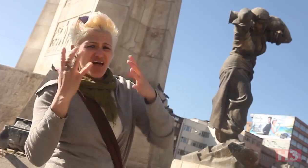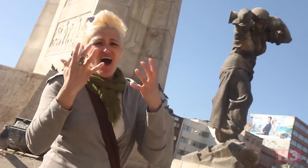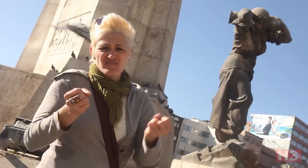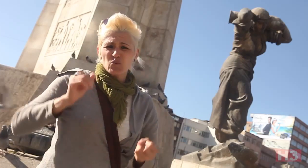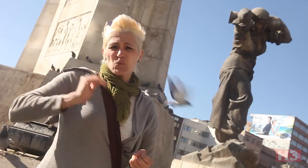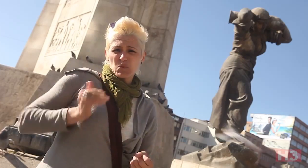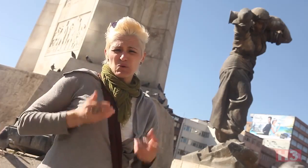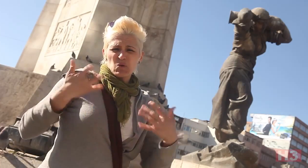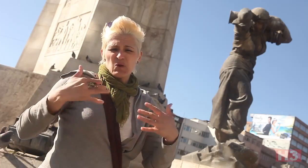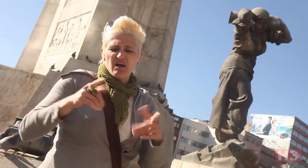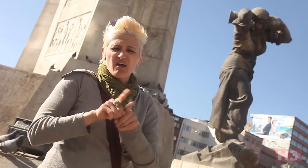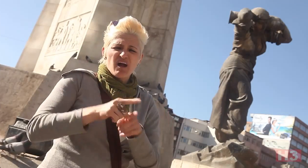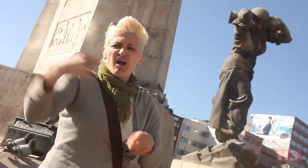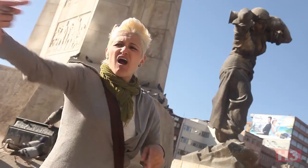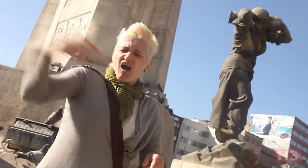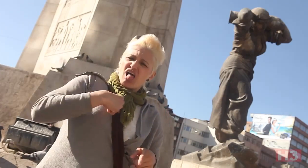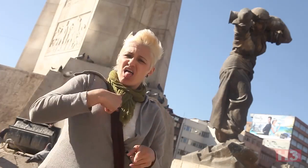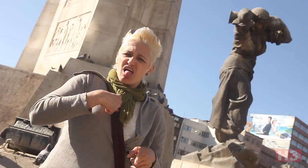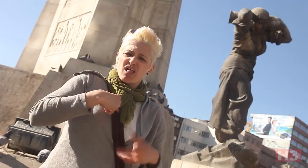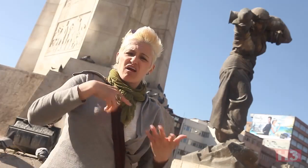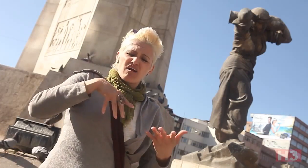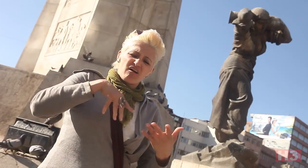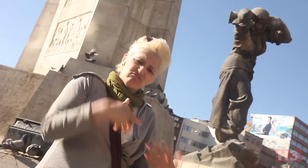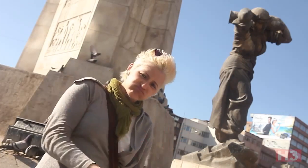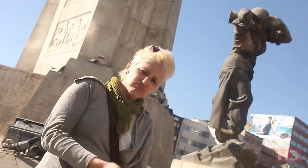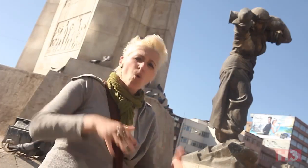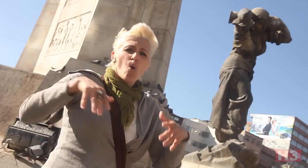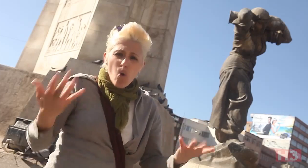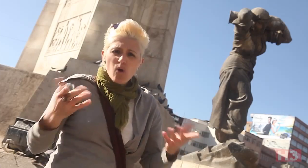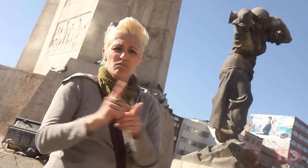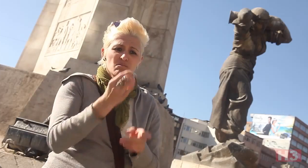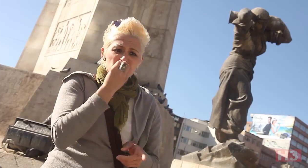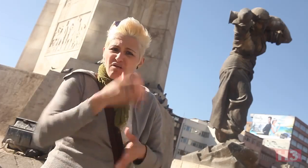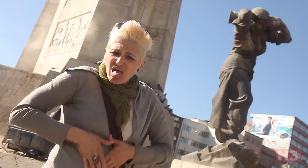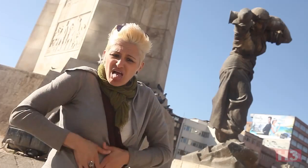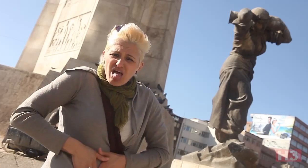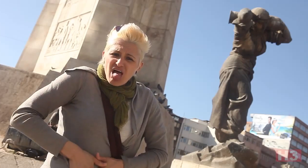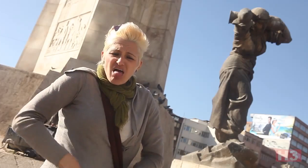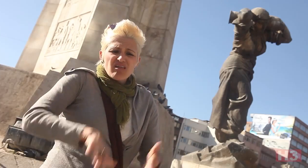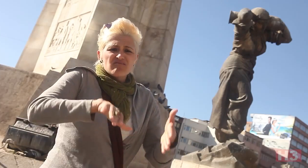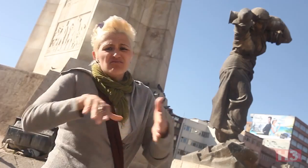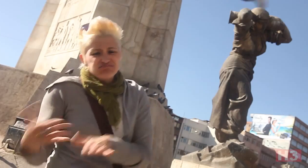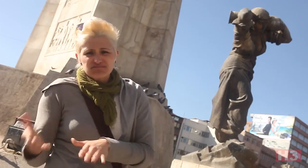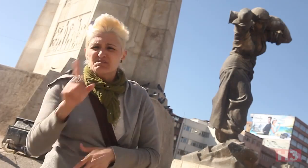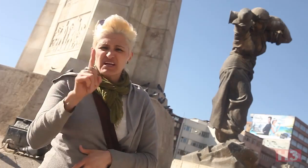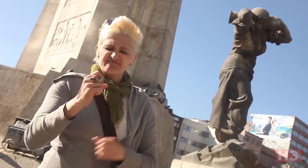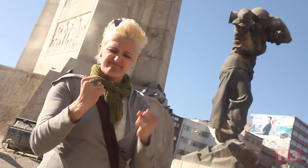There were women who were killed in crossfire or died of starvation.